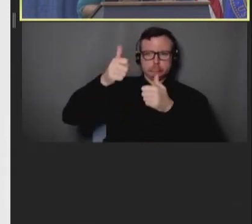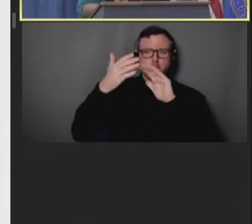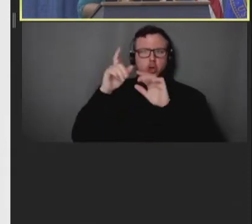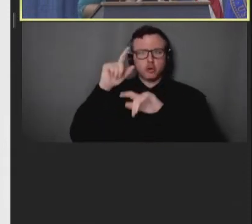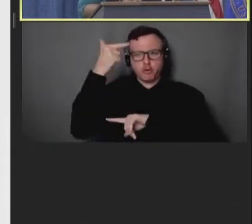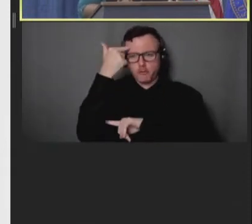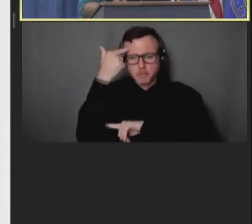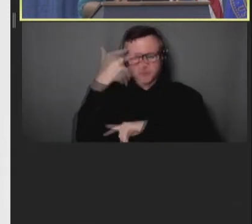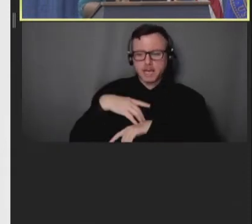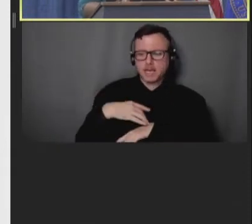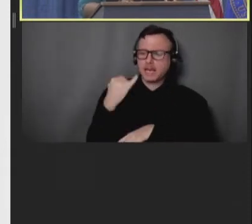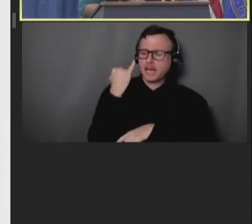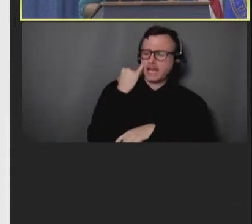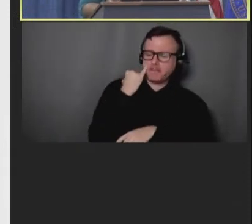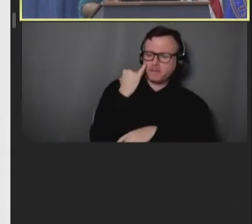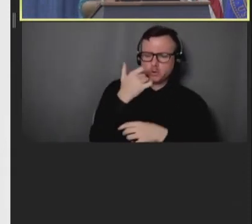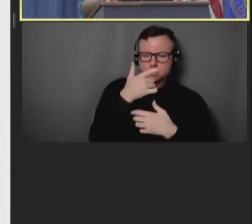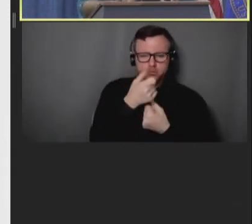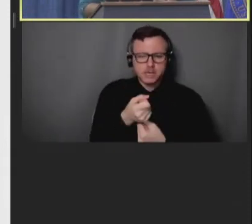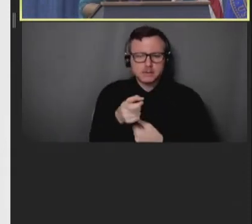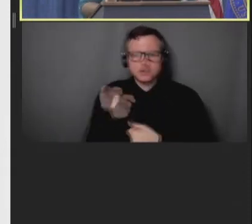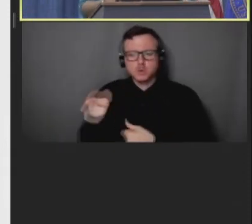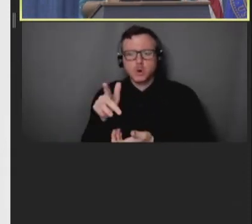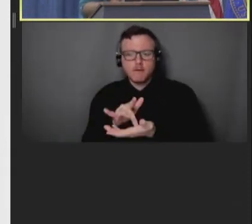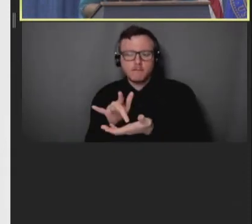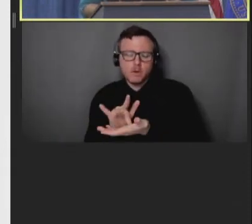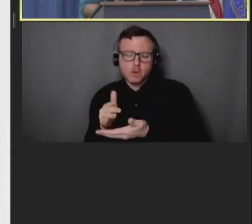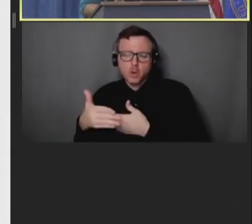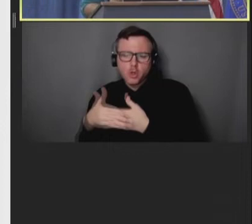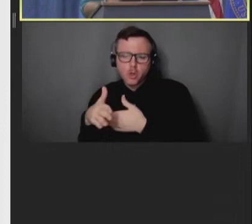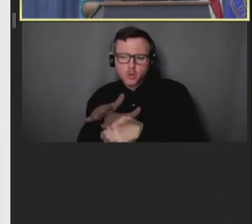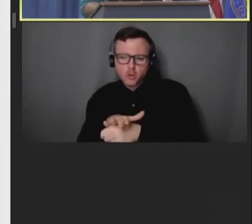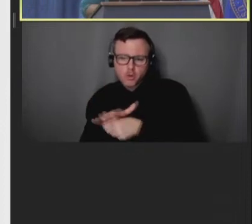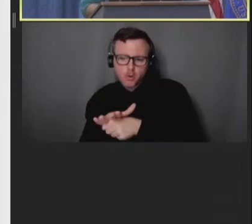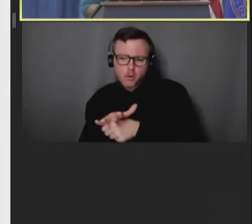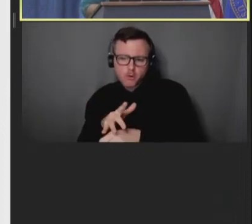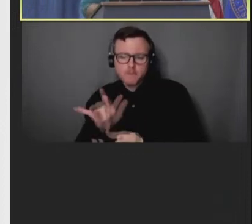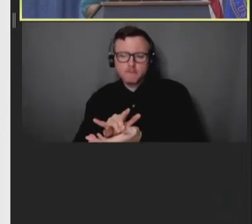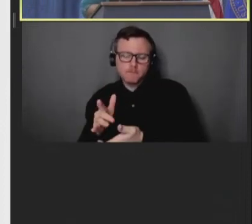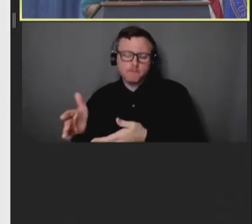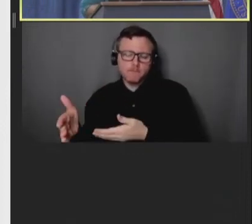whether it's your pharmacist or the EMS person that you bump into in the grocery store,